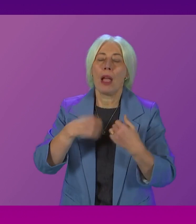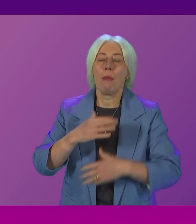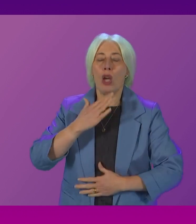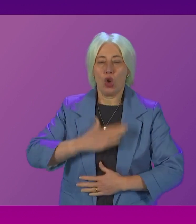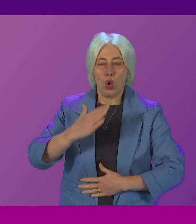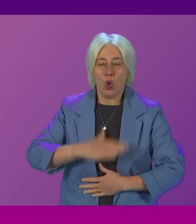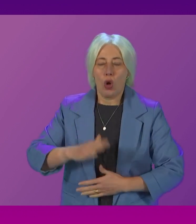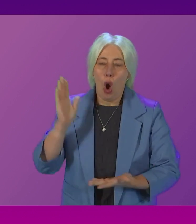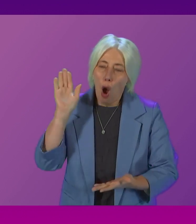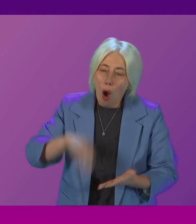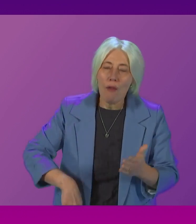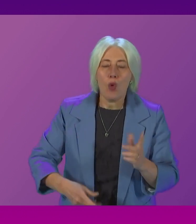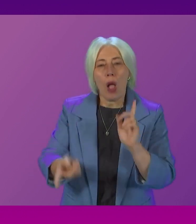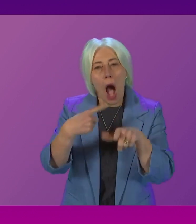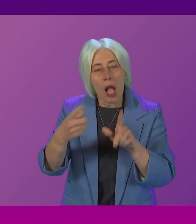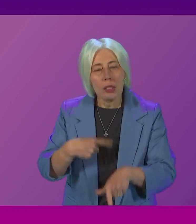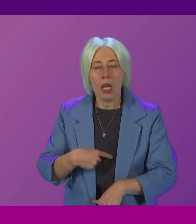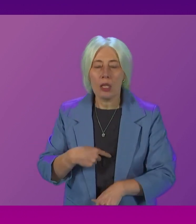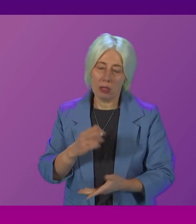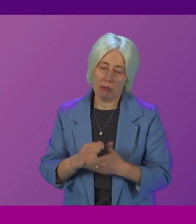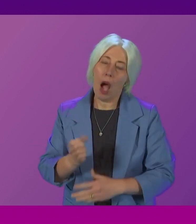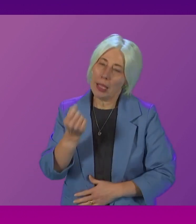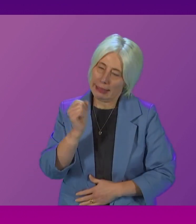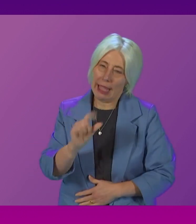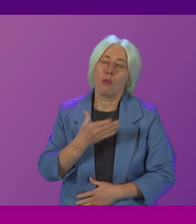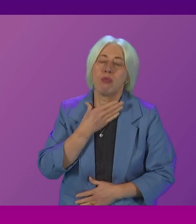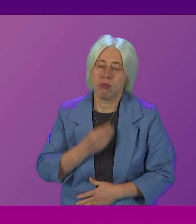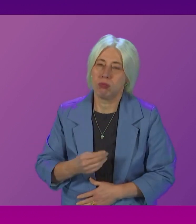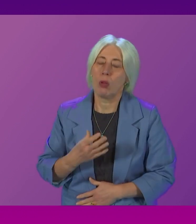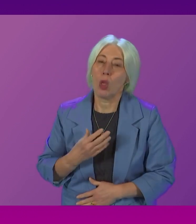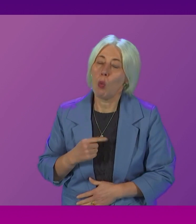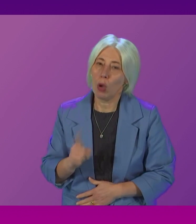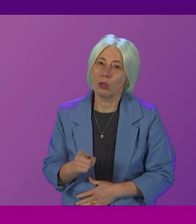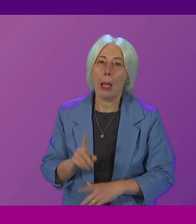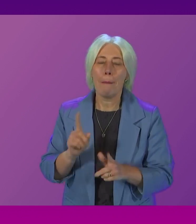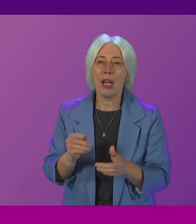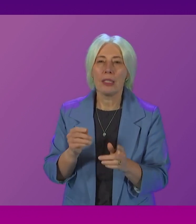answers that they can possibly get. Although we are not, at this stage, convinced that a public